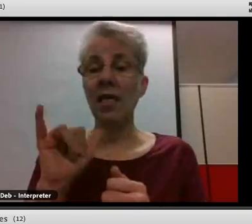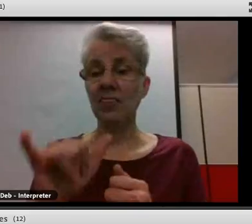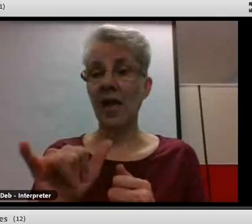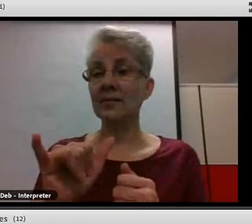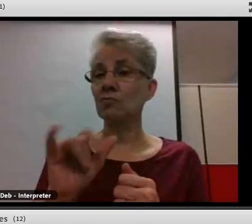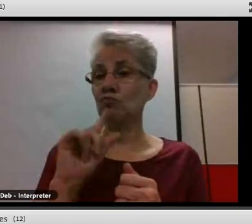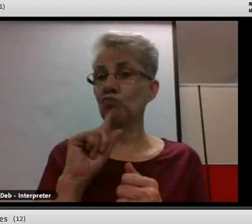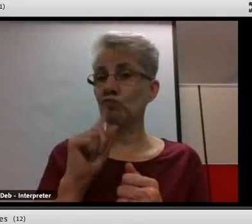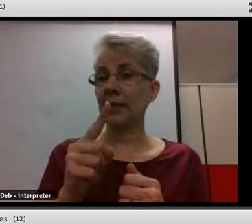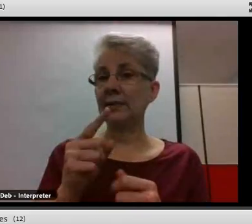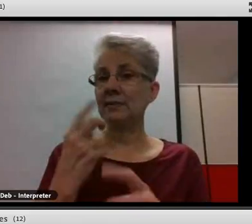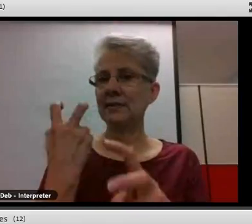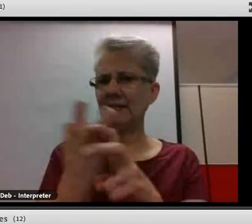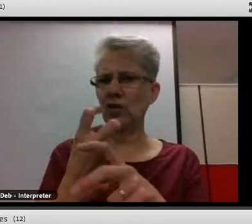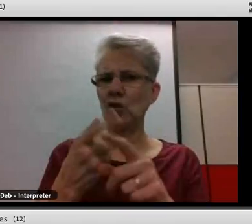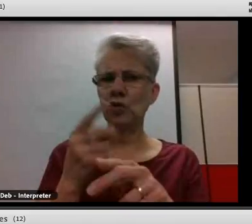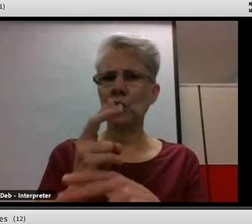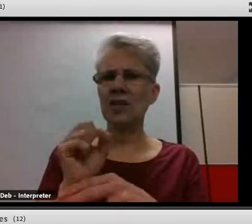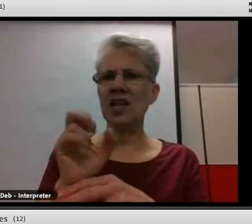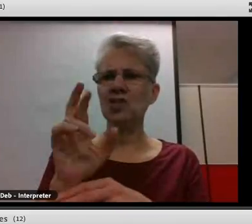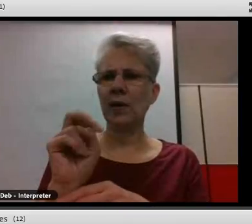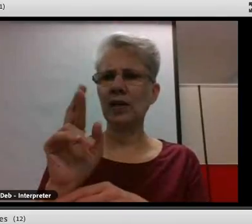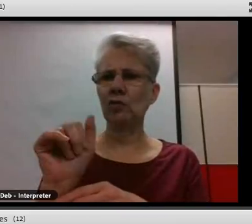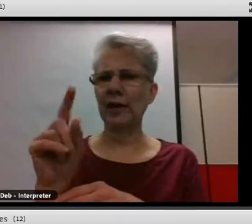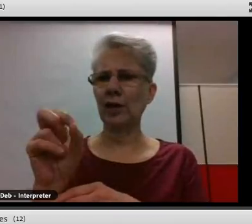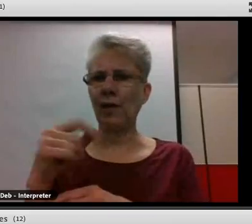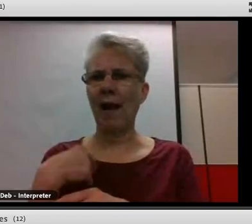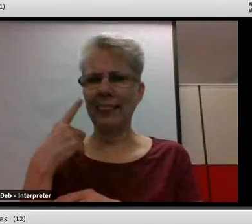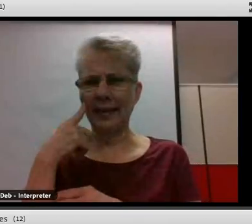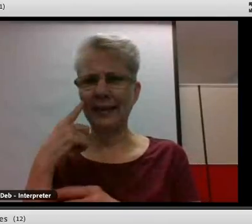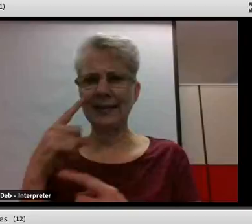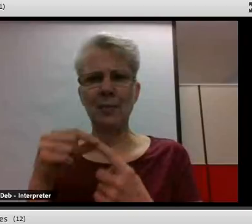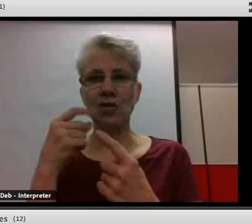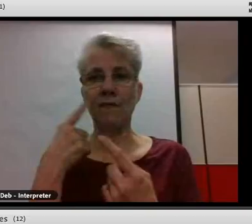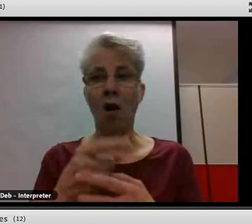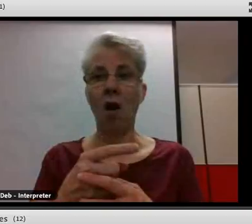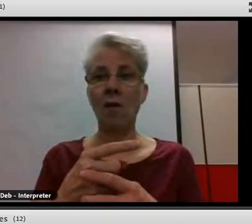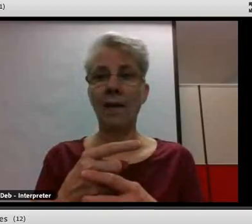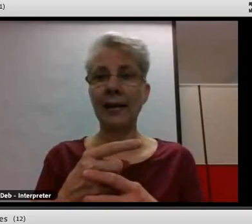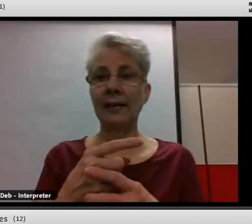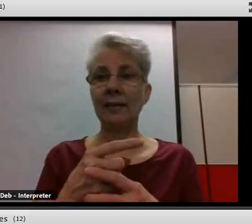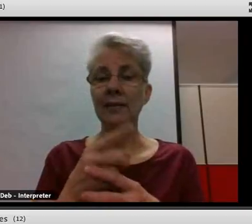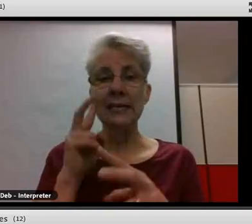cognitive learning, physical speech. You know, everybody -- And then, again,